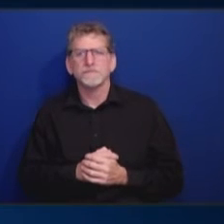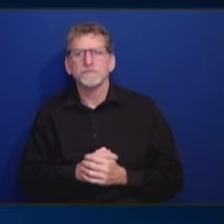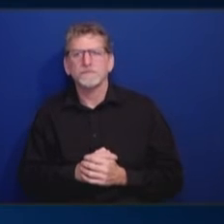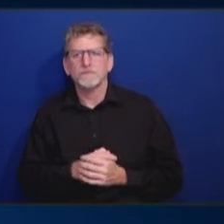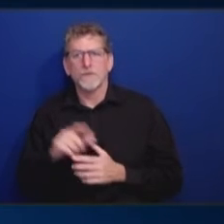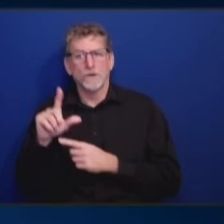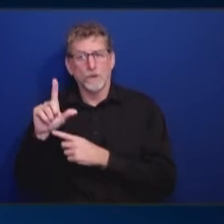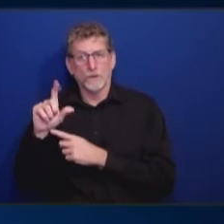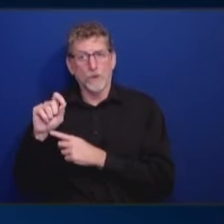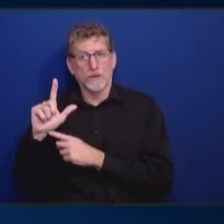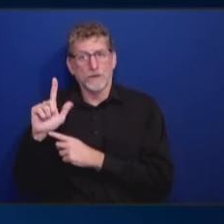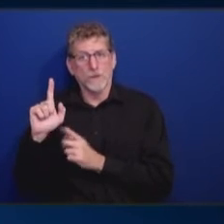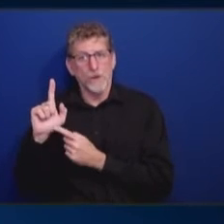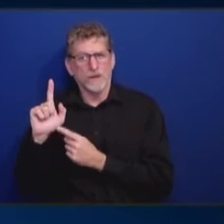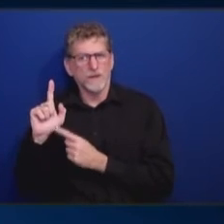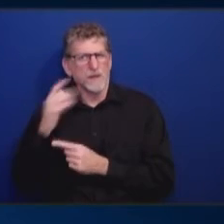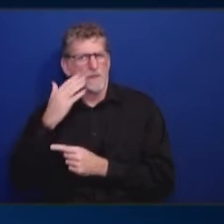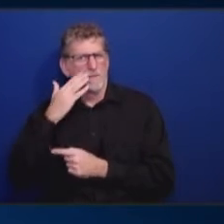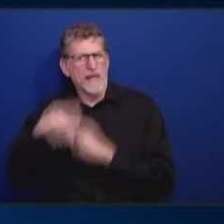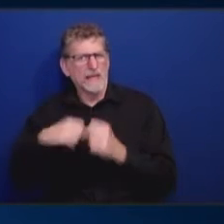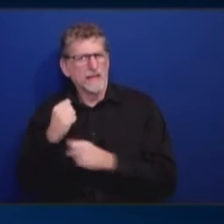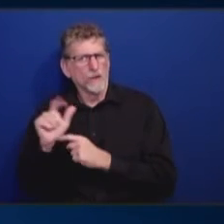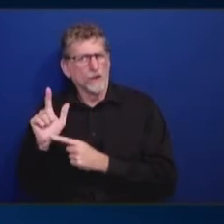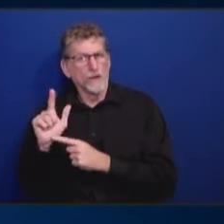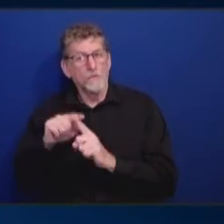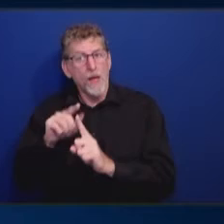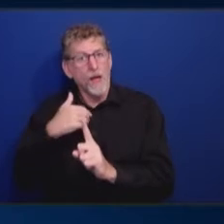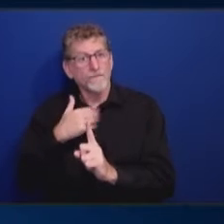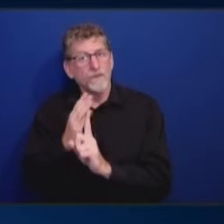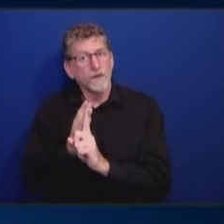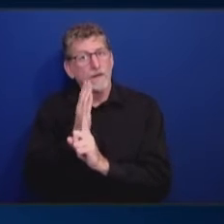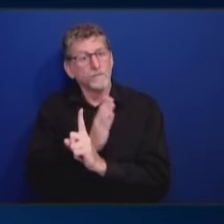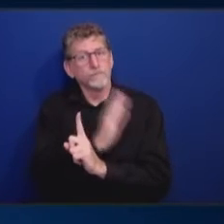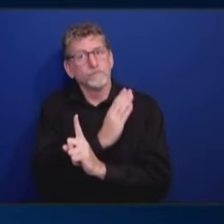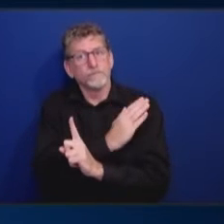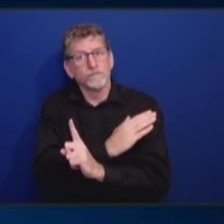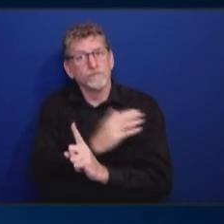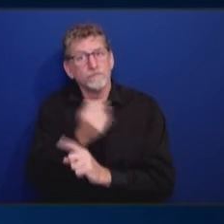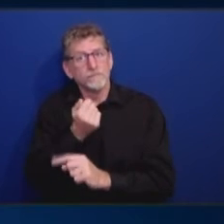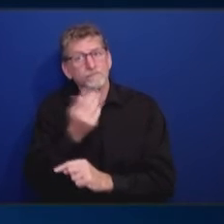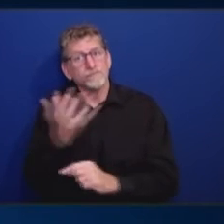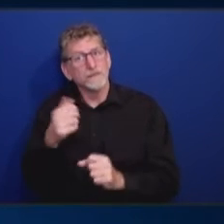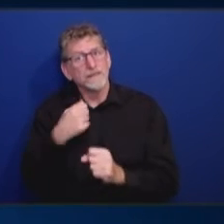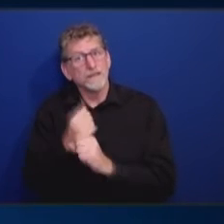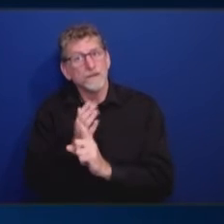Over the last five years have been some of the most severe years